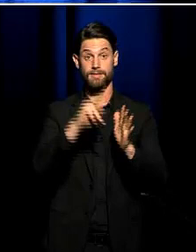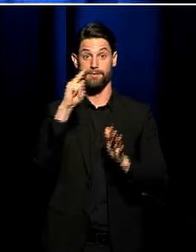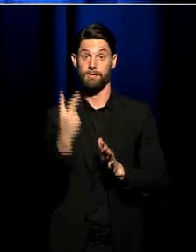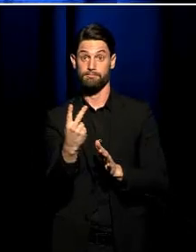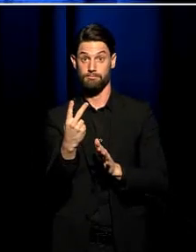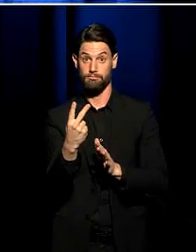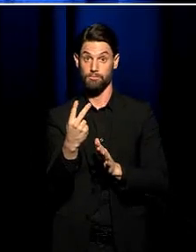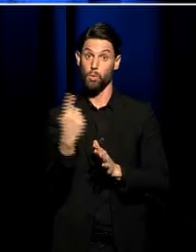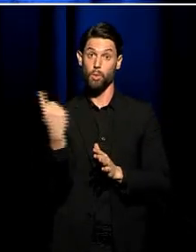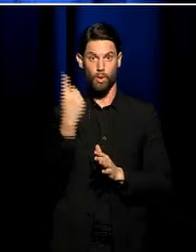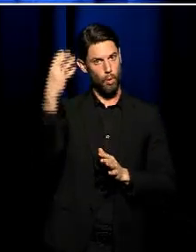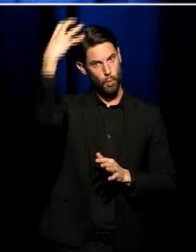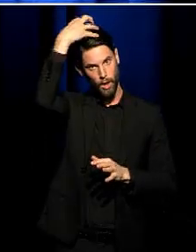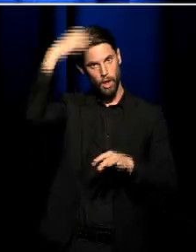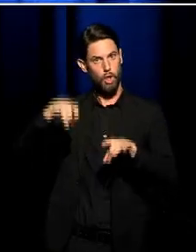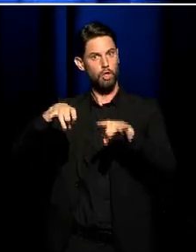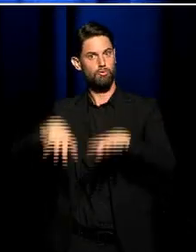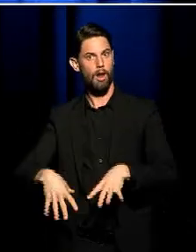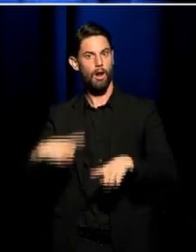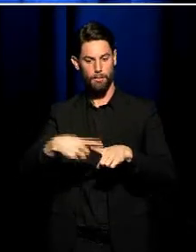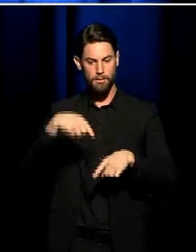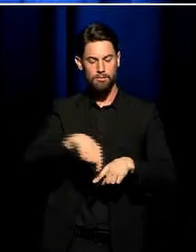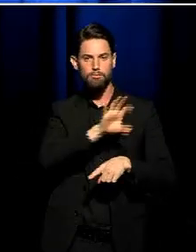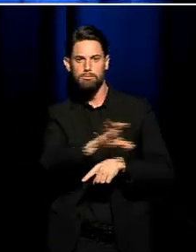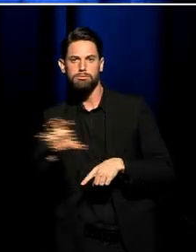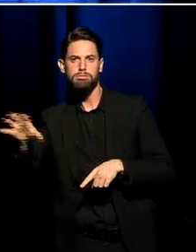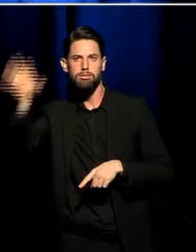Queen of Australia and Her other Realms and Territories, Head of the Commonwealth